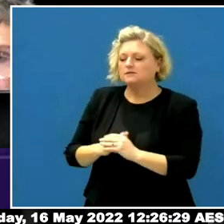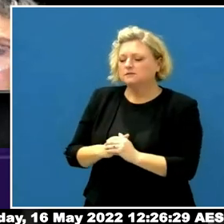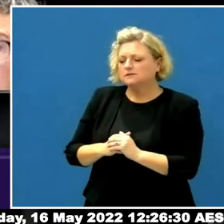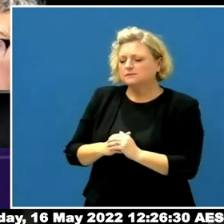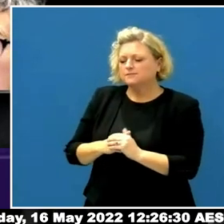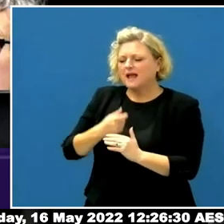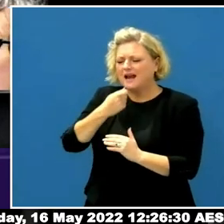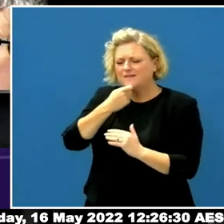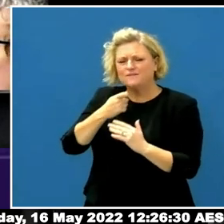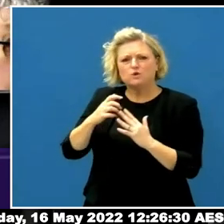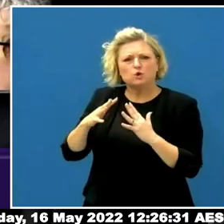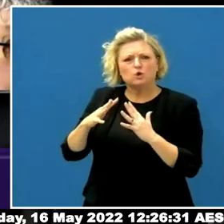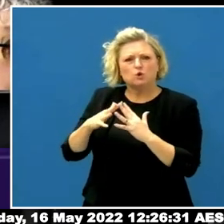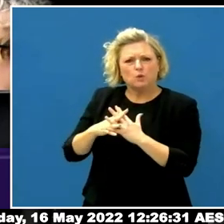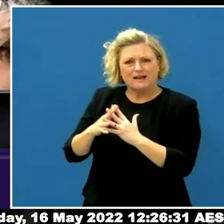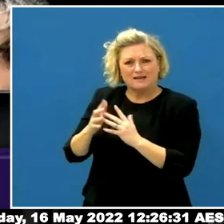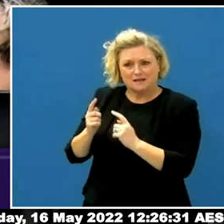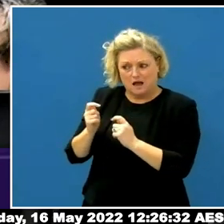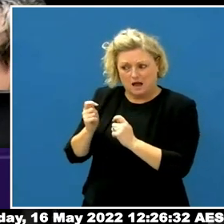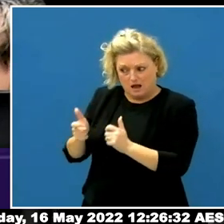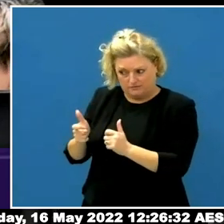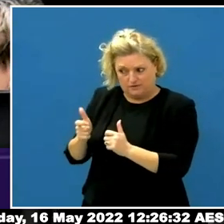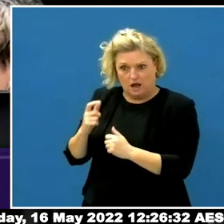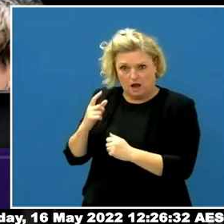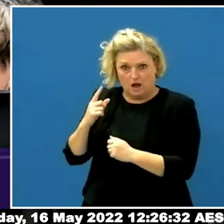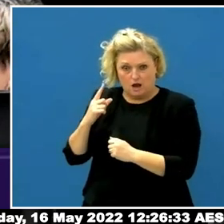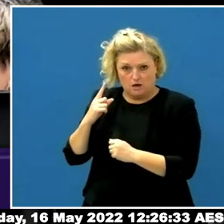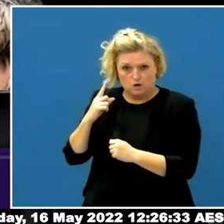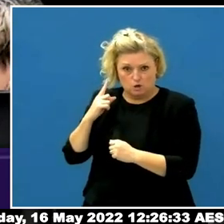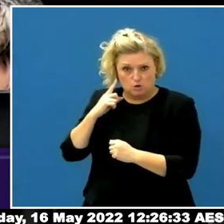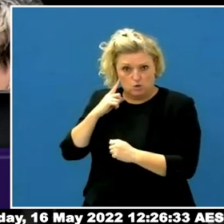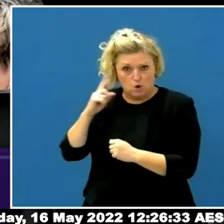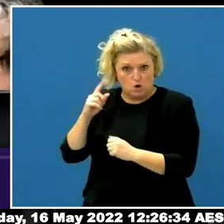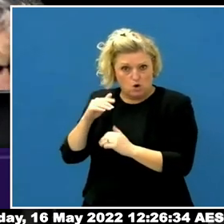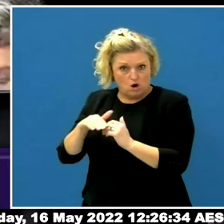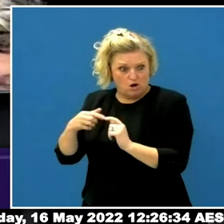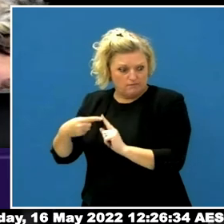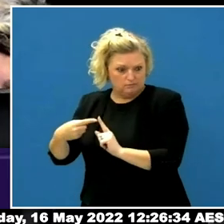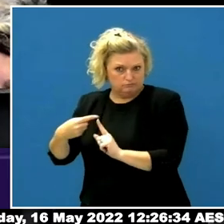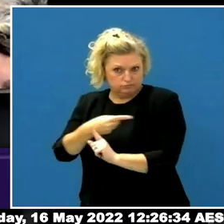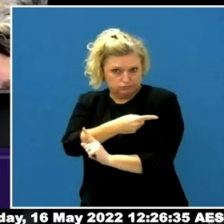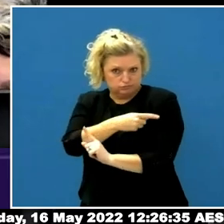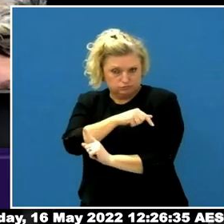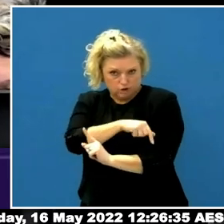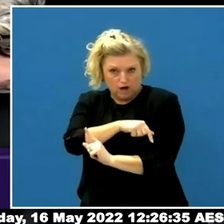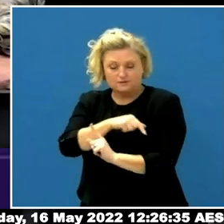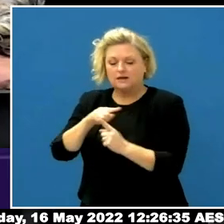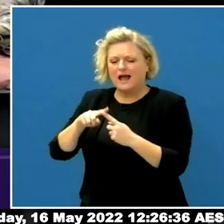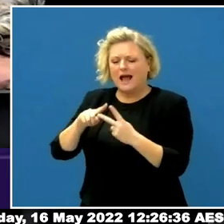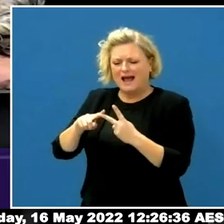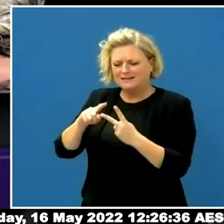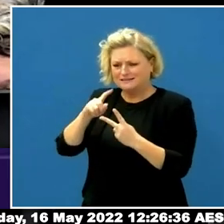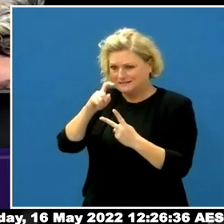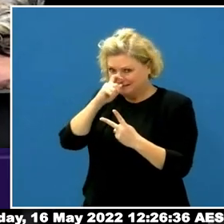You attended with Nicola. Yes. MR FOGARTY: Mr Adamson was there and the Team Leader. Yes, and also Alison from Gilgai.